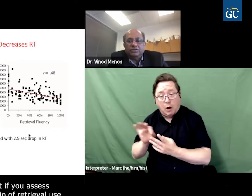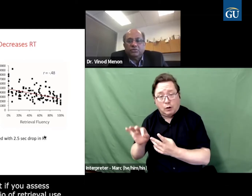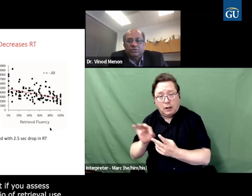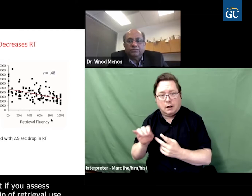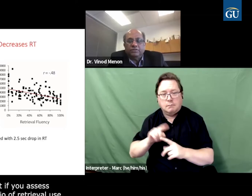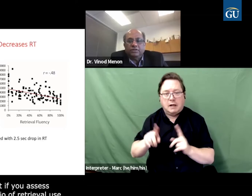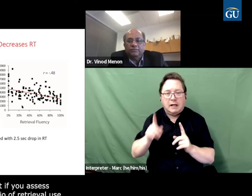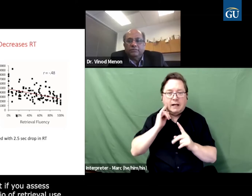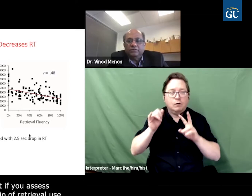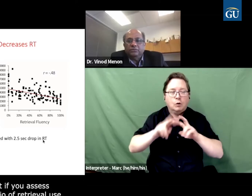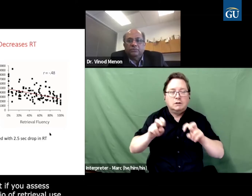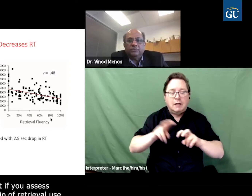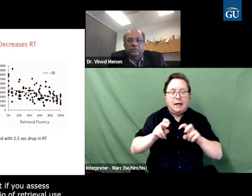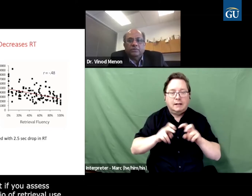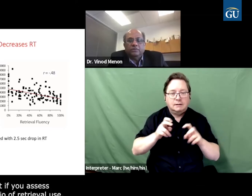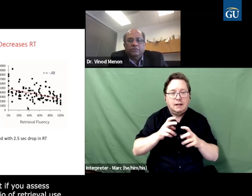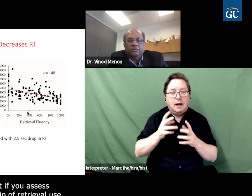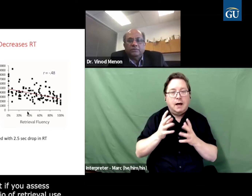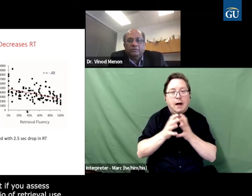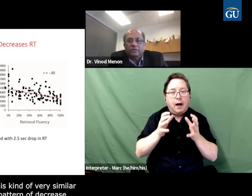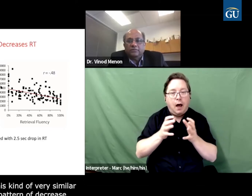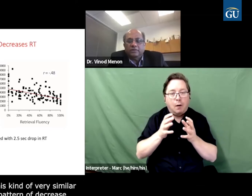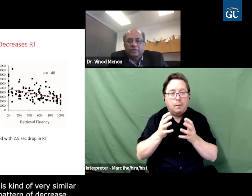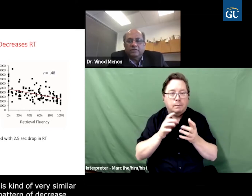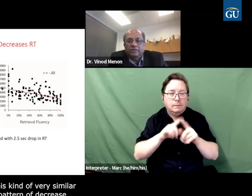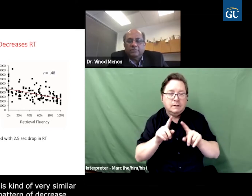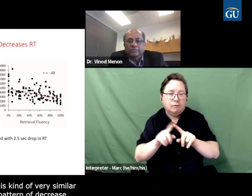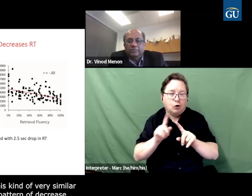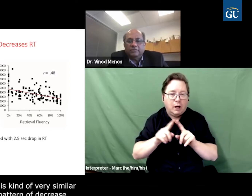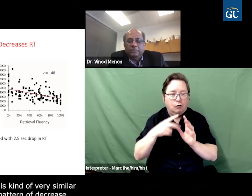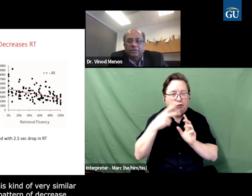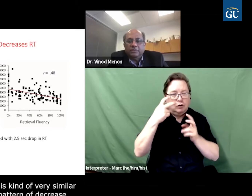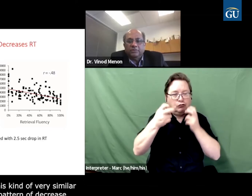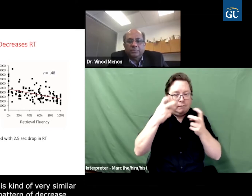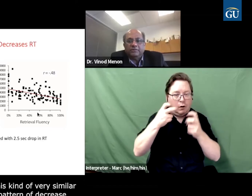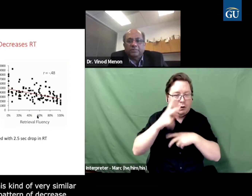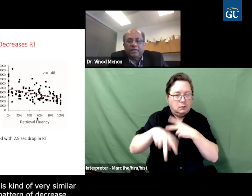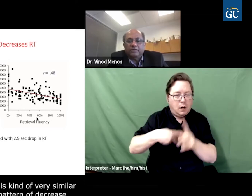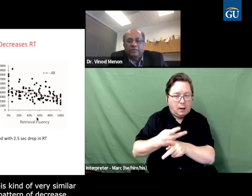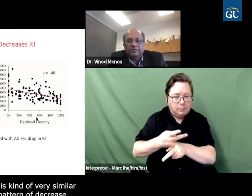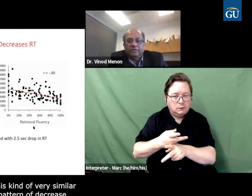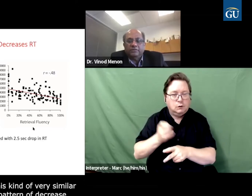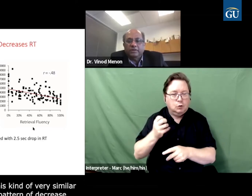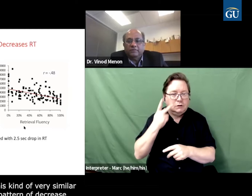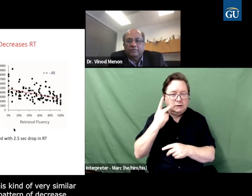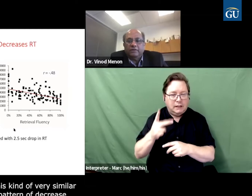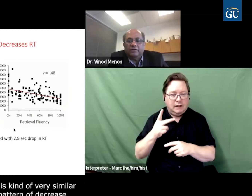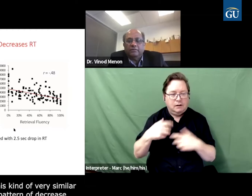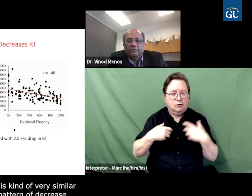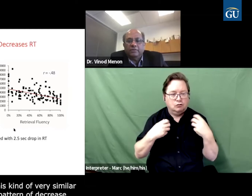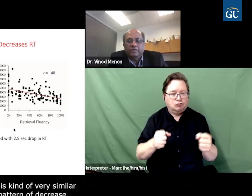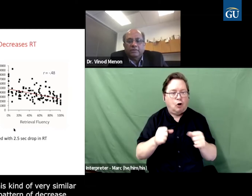assess the ratio of retrieval use you see this kind of very